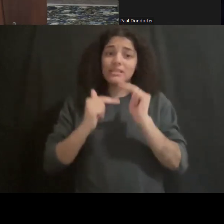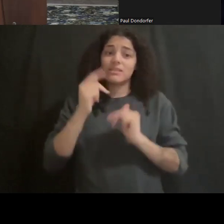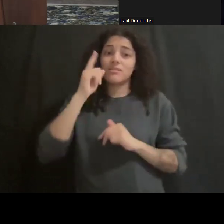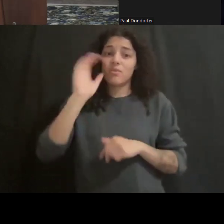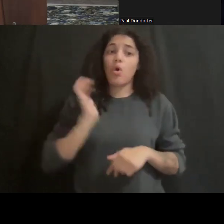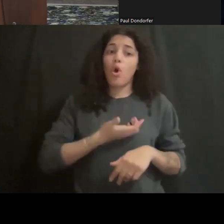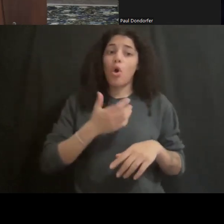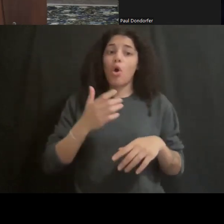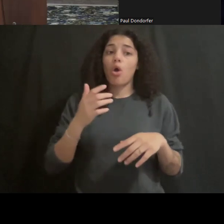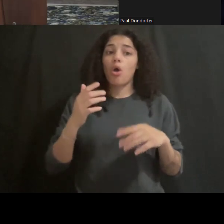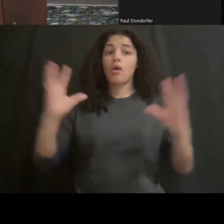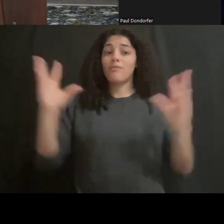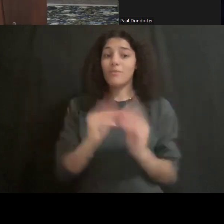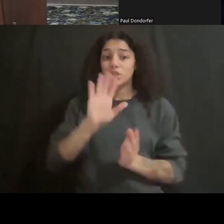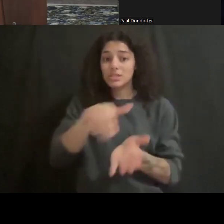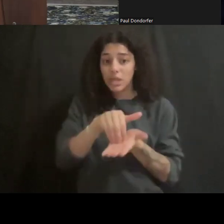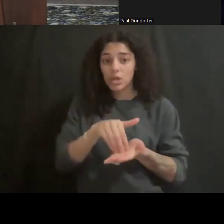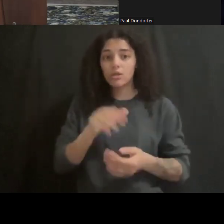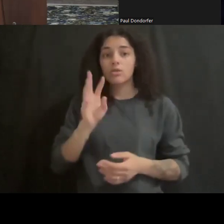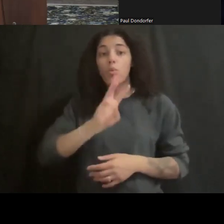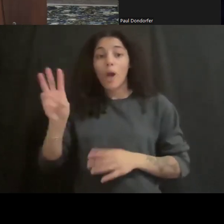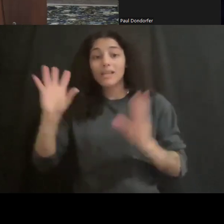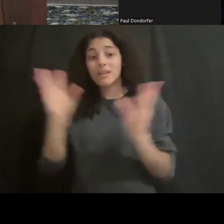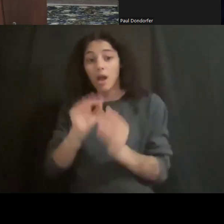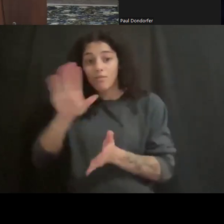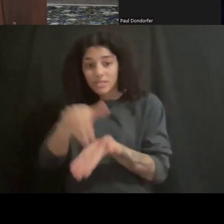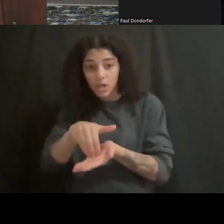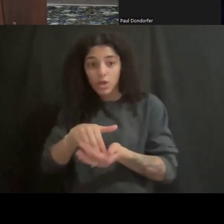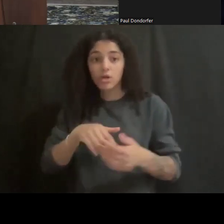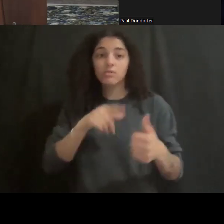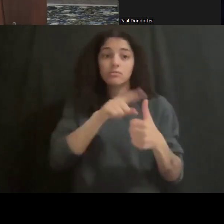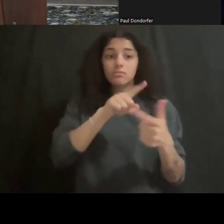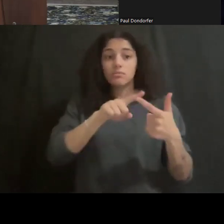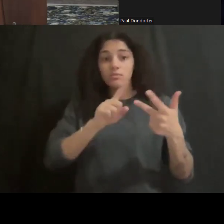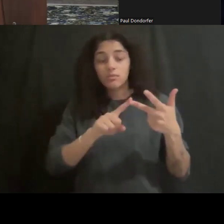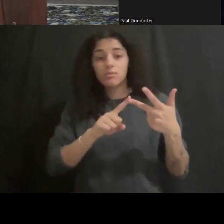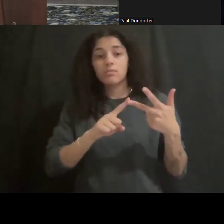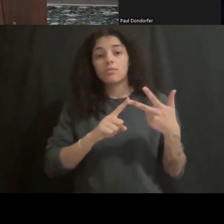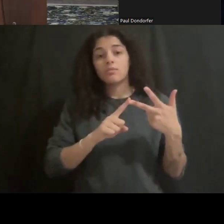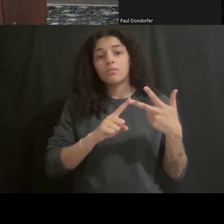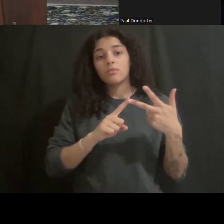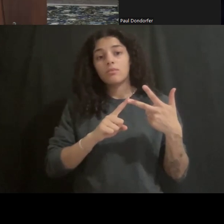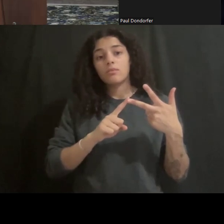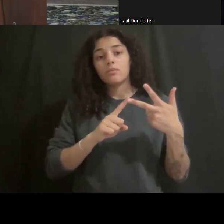center or the Charlotte port Roger ferry terminal won't consult with the city Thank